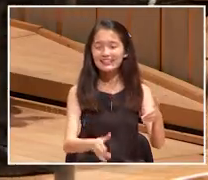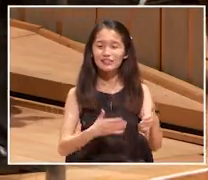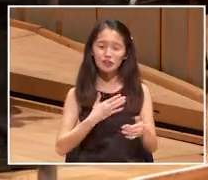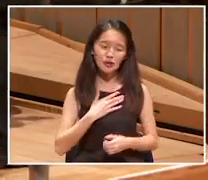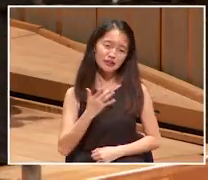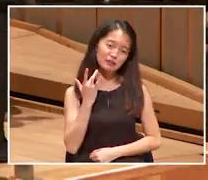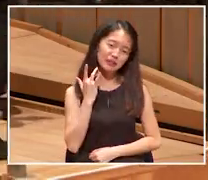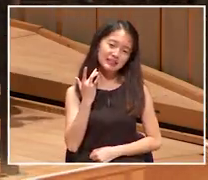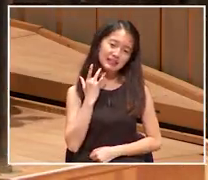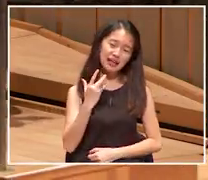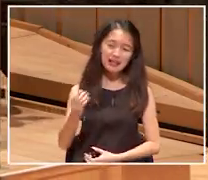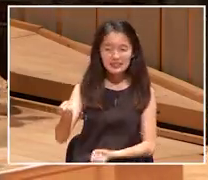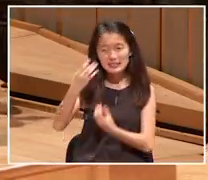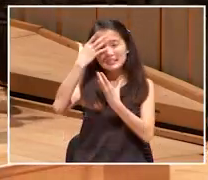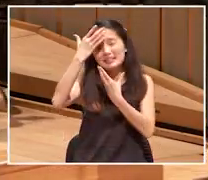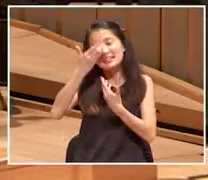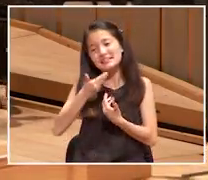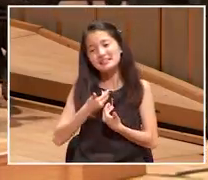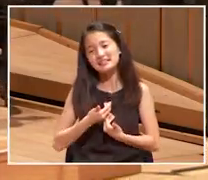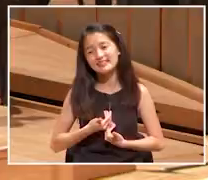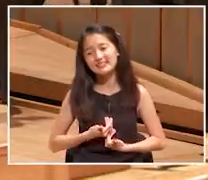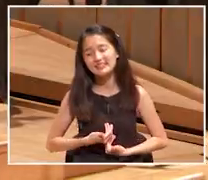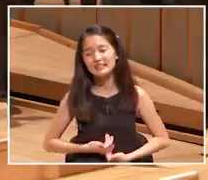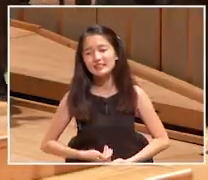As my senses tell me